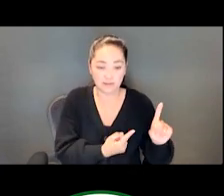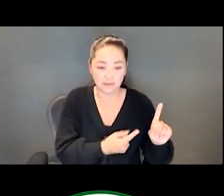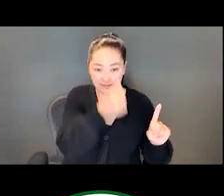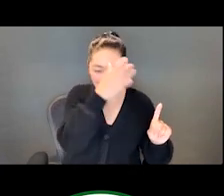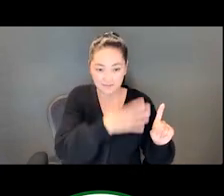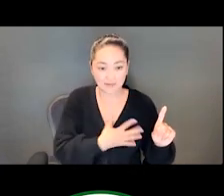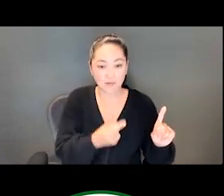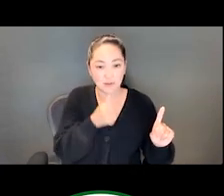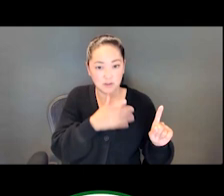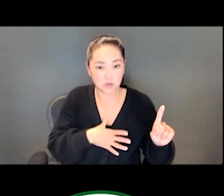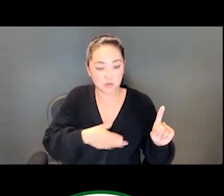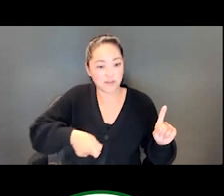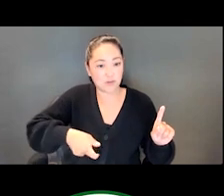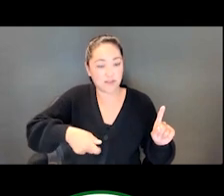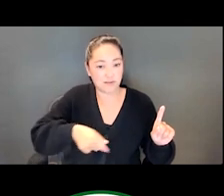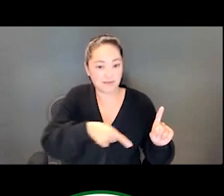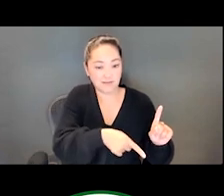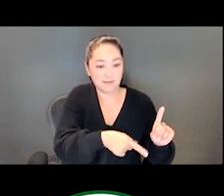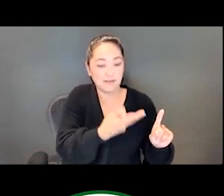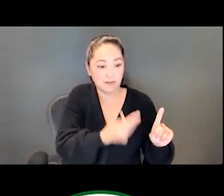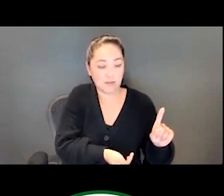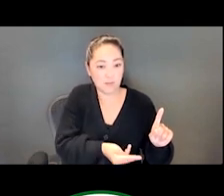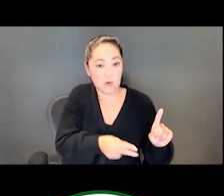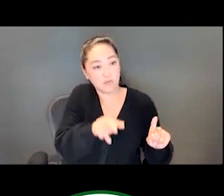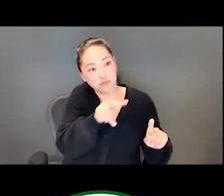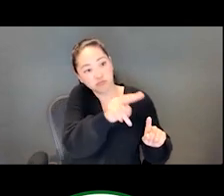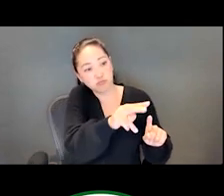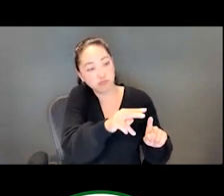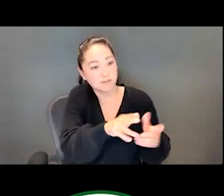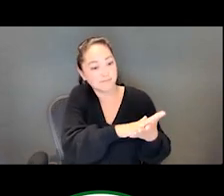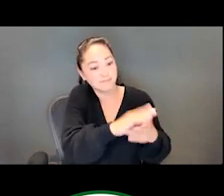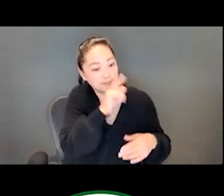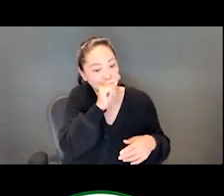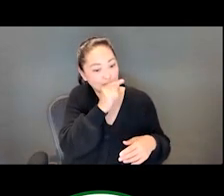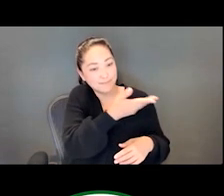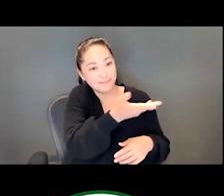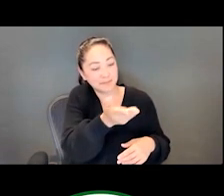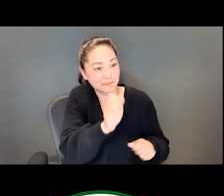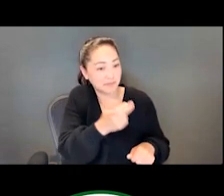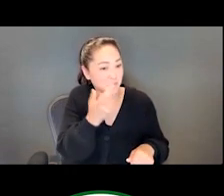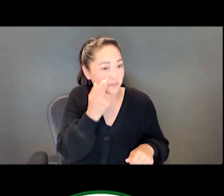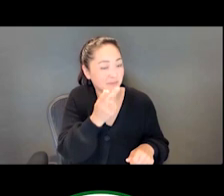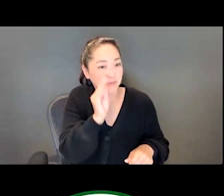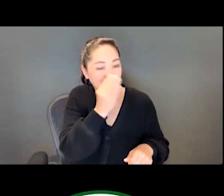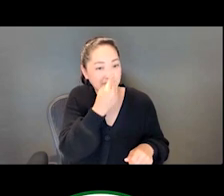at the nice birds that they see in the botanical garden.